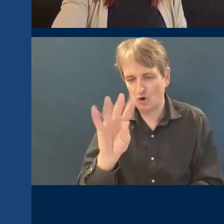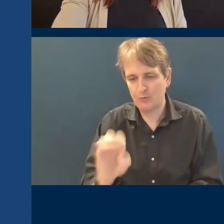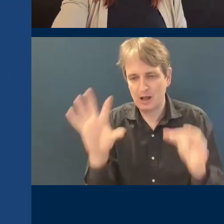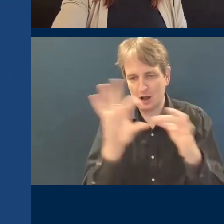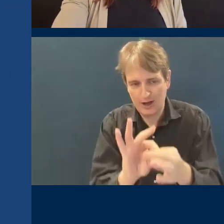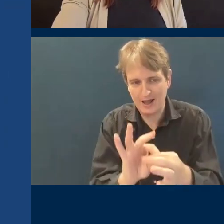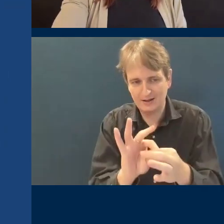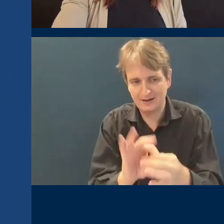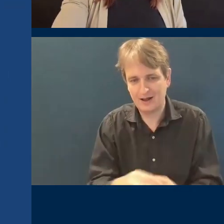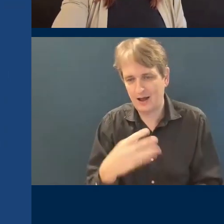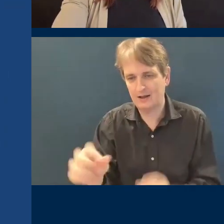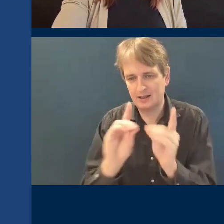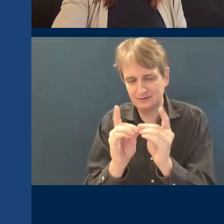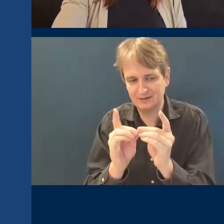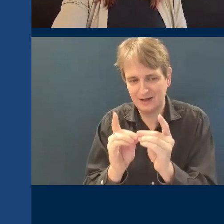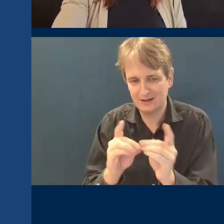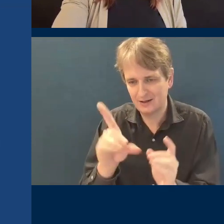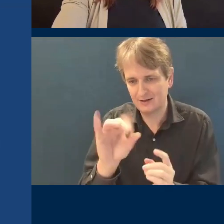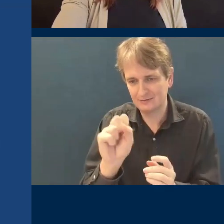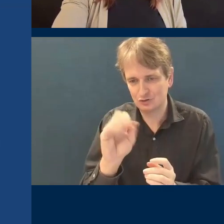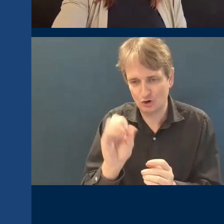Slack, Adobe Connect and Discord.